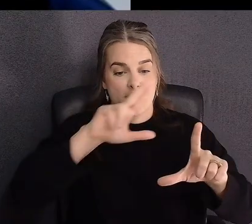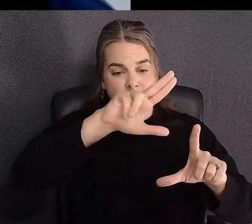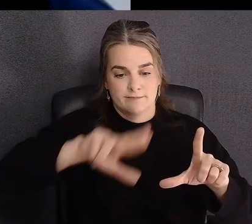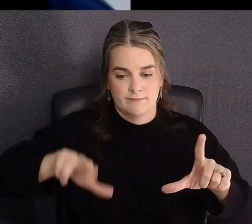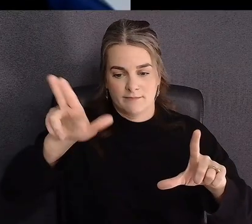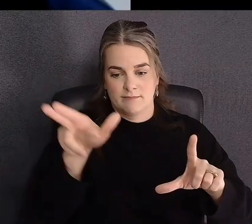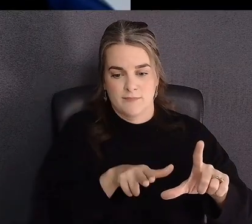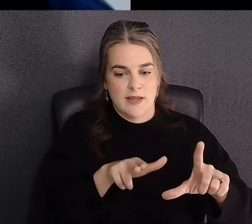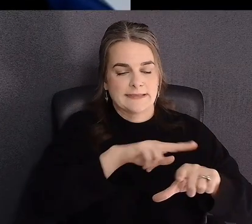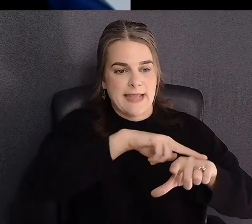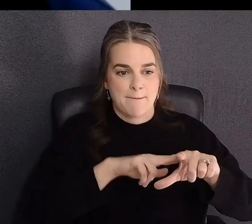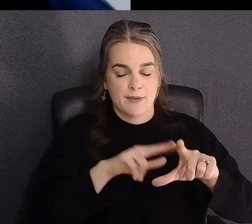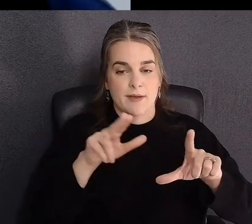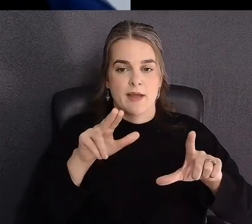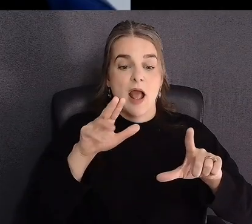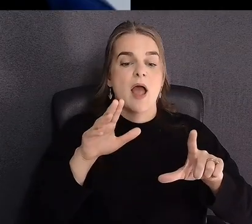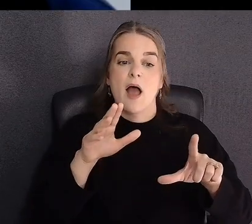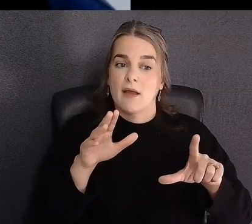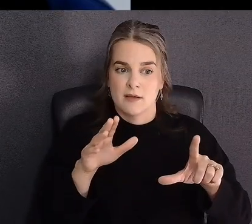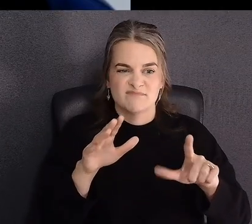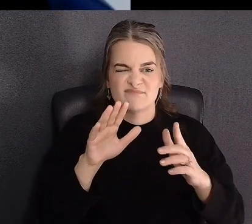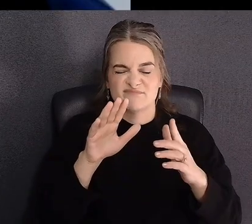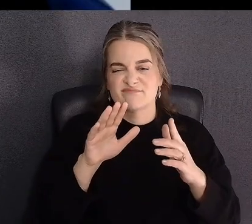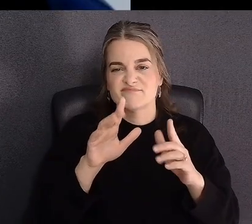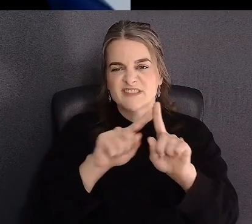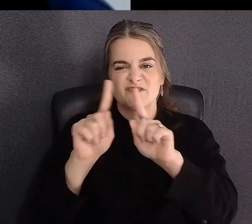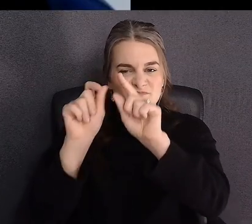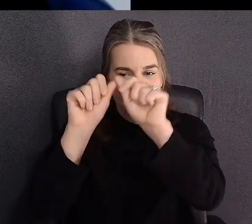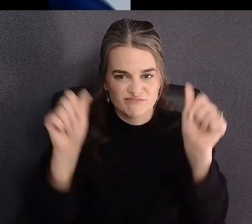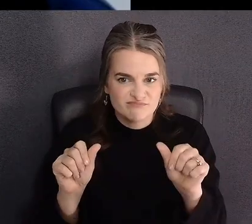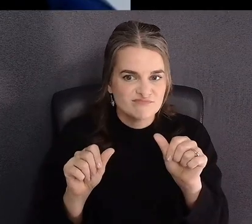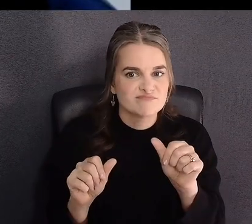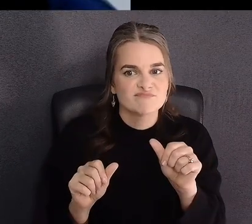And then you can paint them in all different colors. You can blend the colors. You can do whatever.